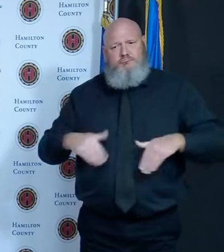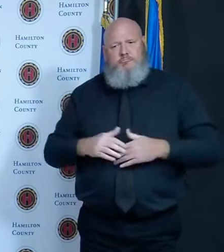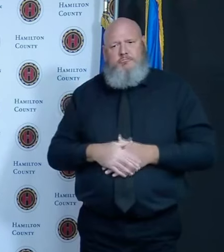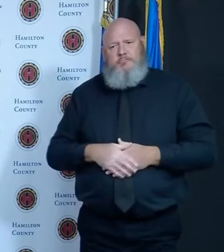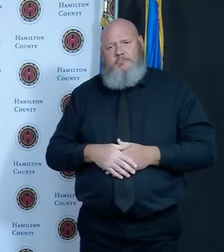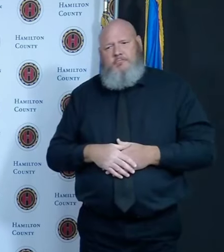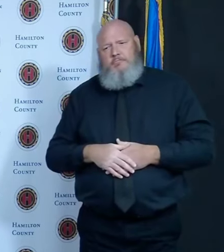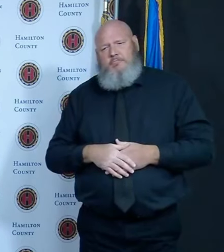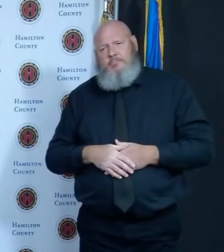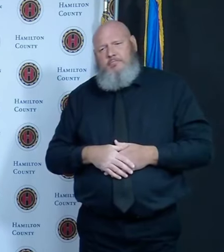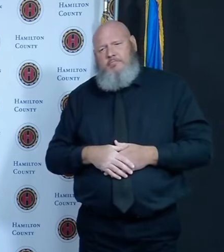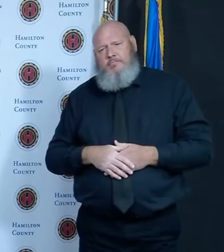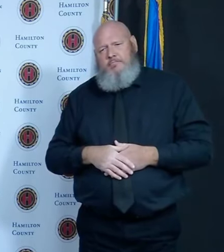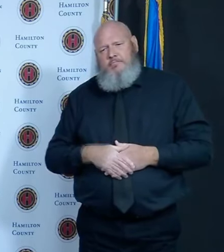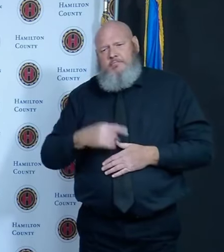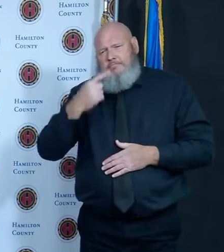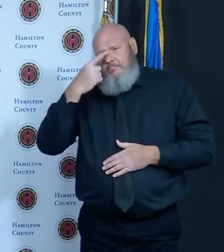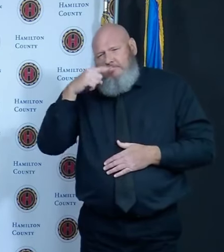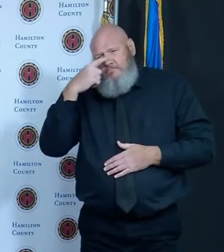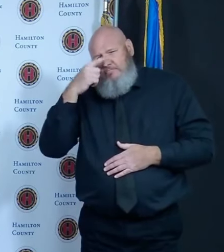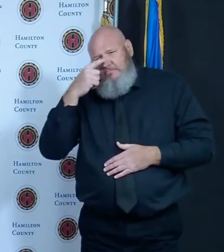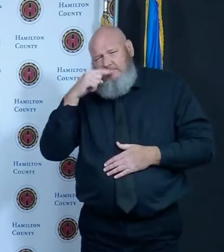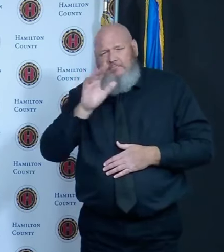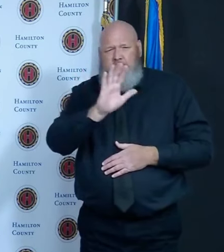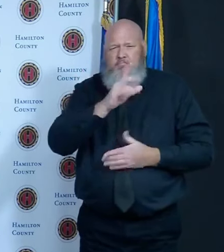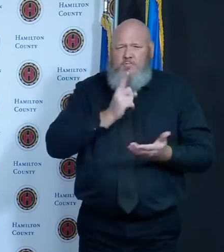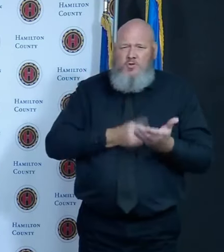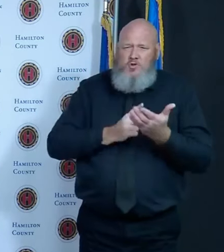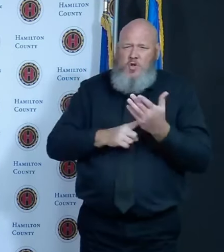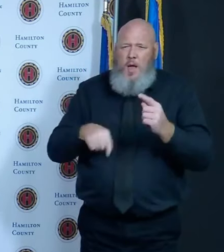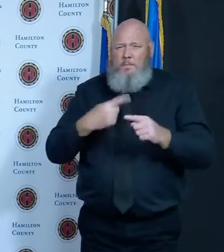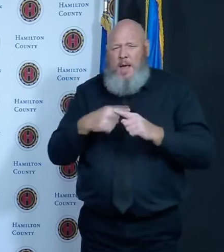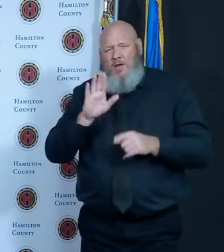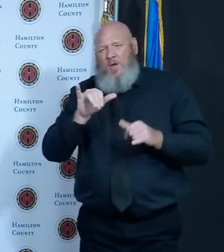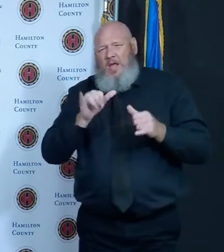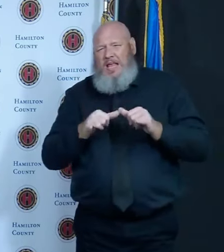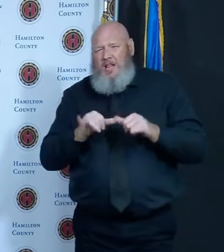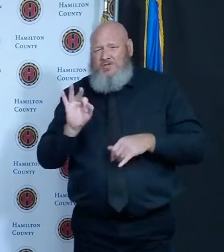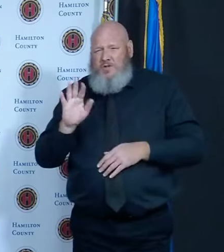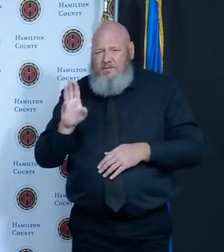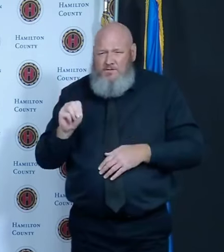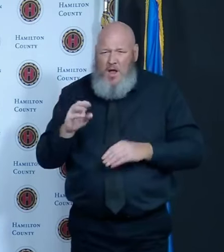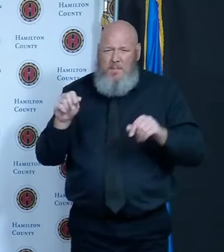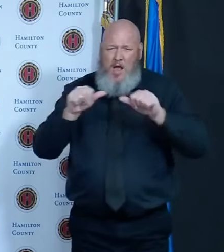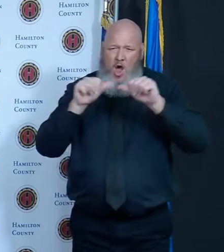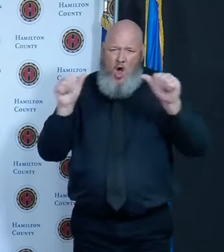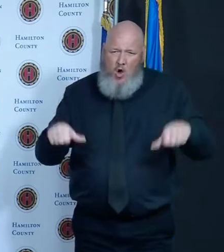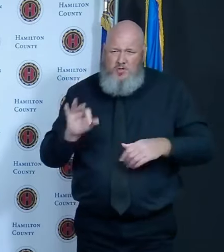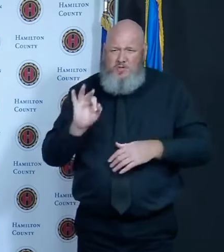that you interact with and what you've what you've heard from them